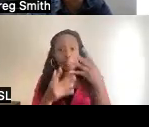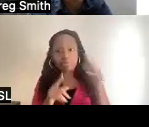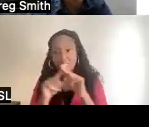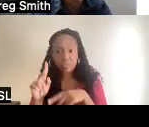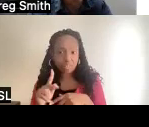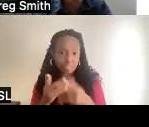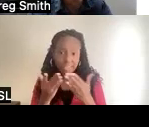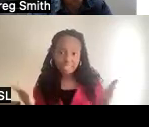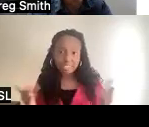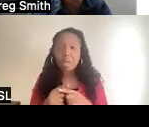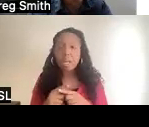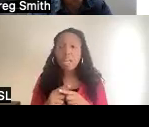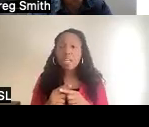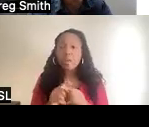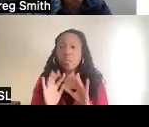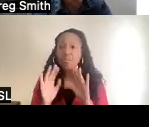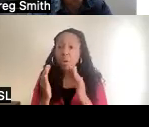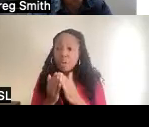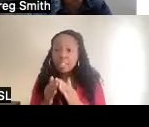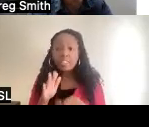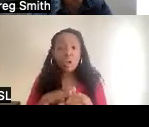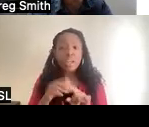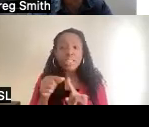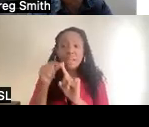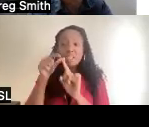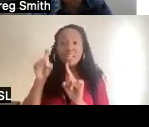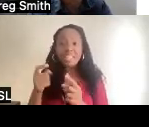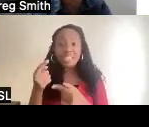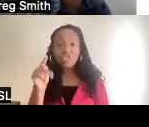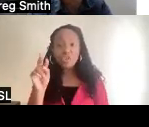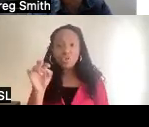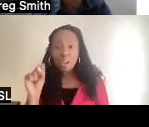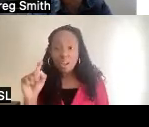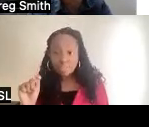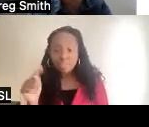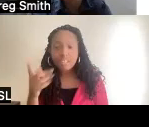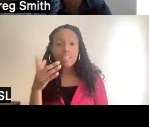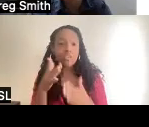the special needs World helping families really protect their kids and makeing or adult kids